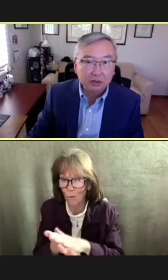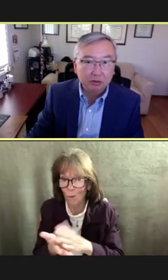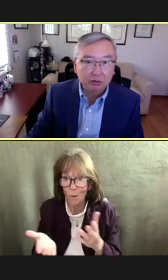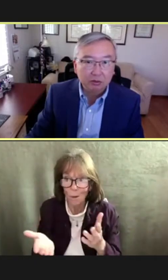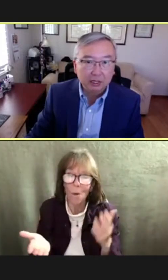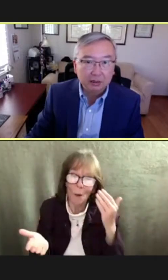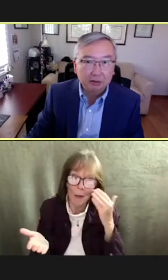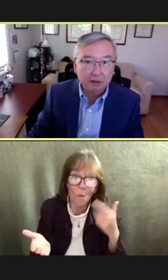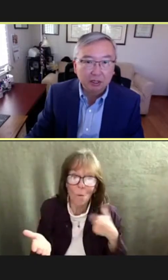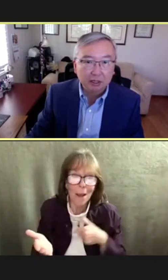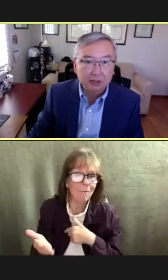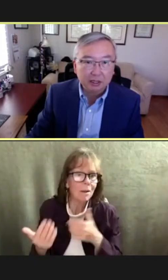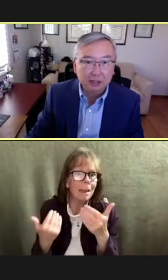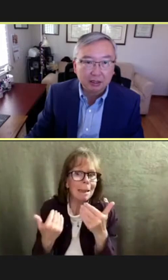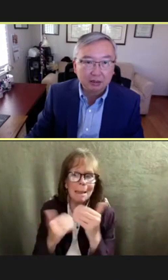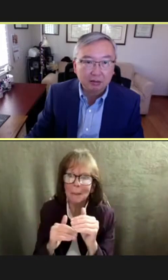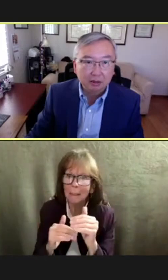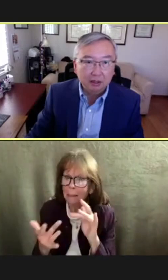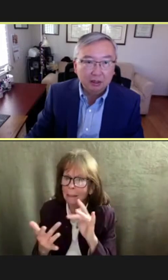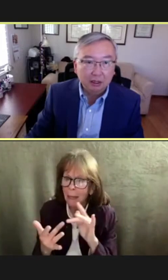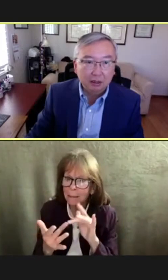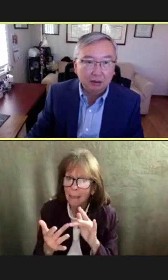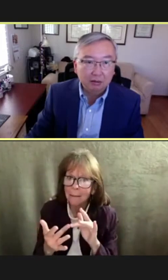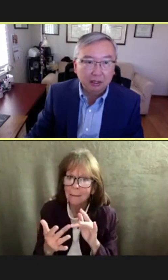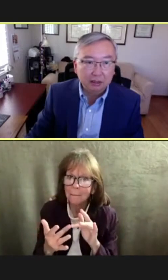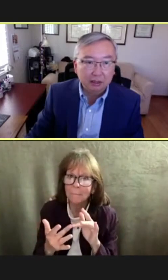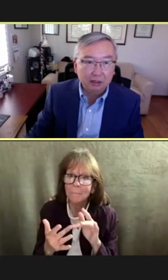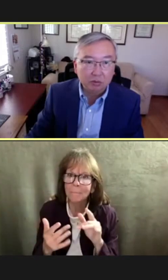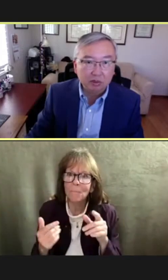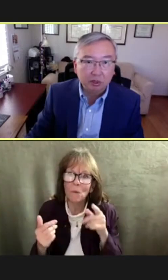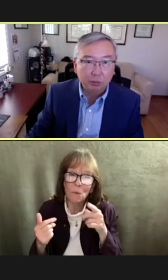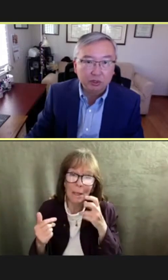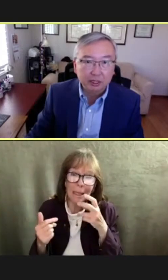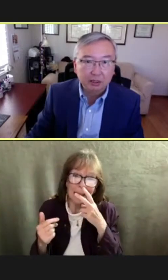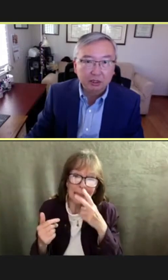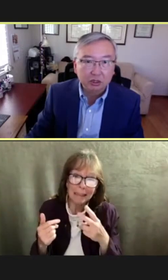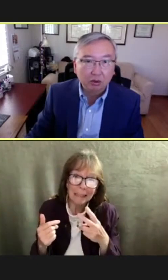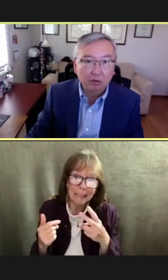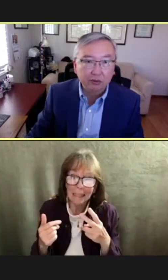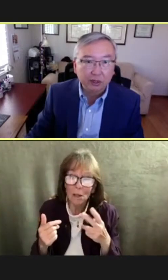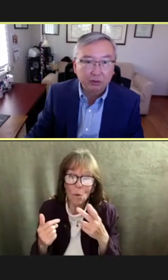So you can see that in terms of the percentage,